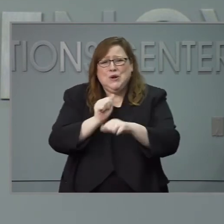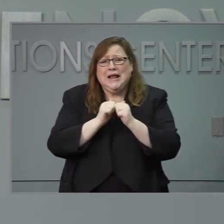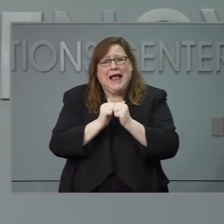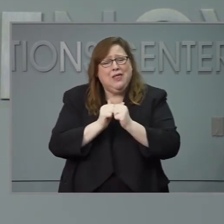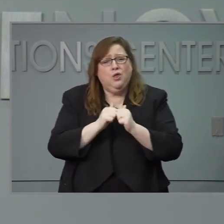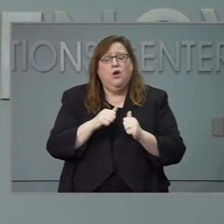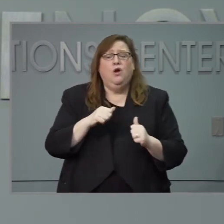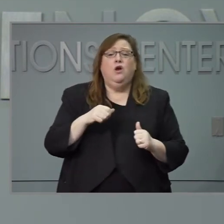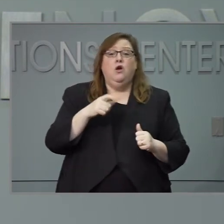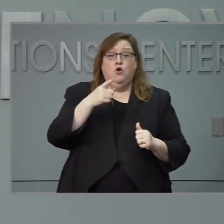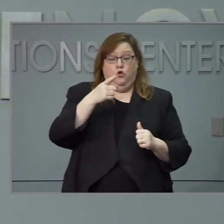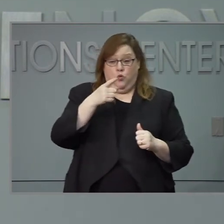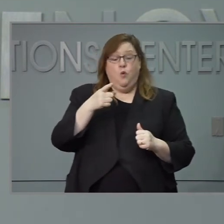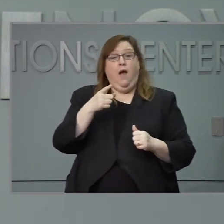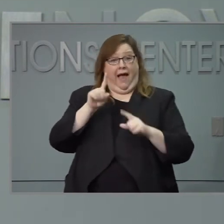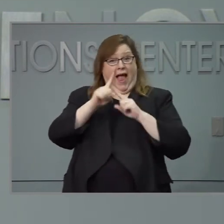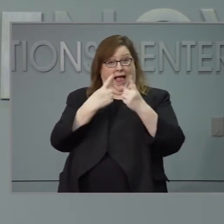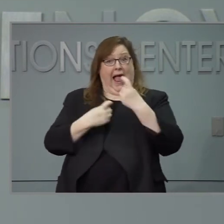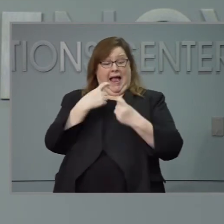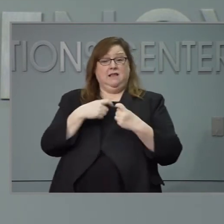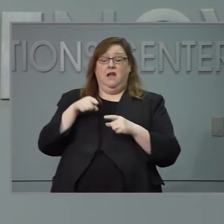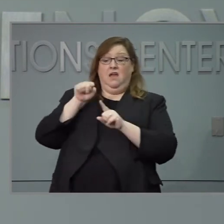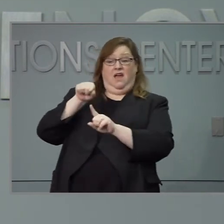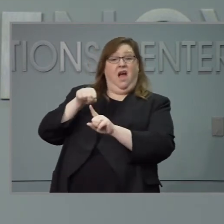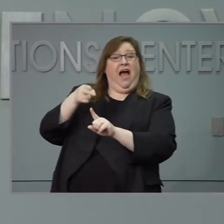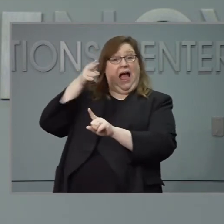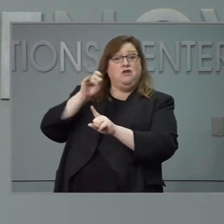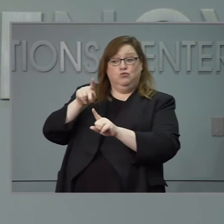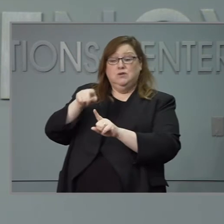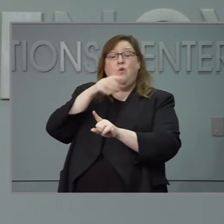CUATRO MESES EN OCHO MESES. EL GOBERNADOR VA A TENER QUE